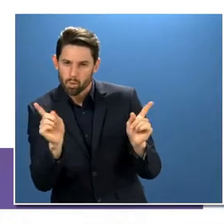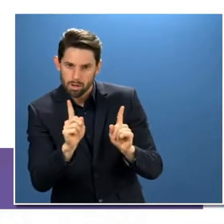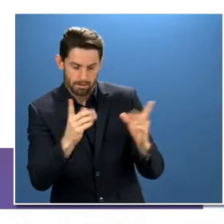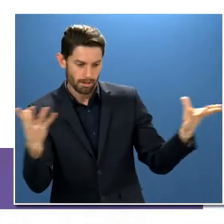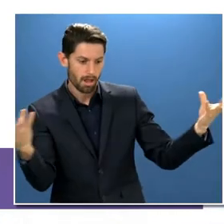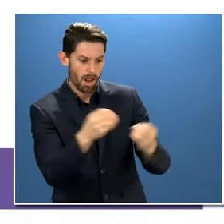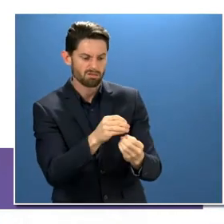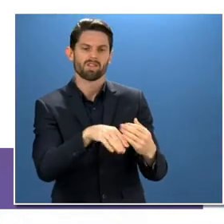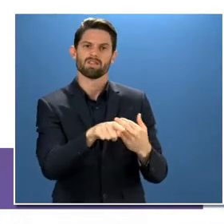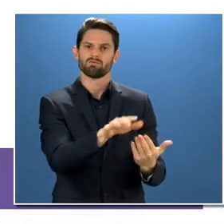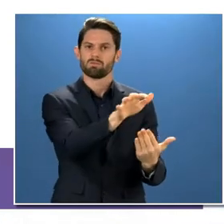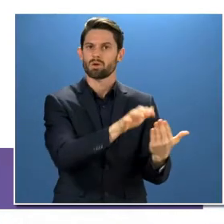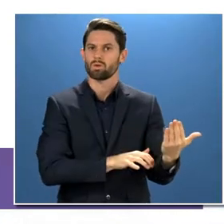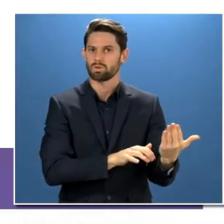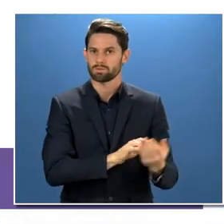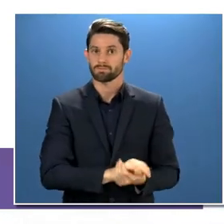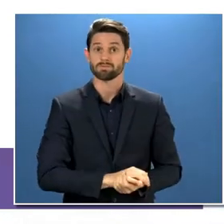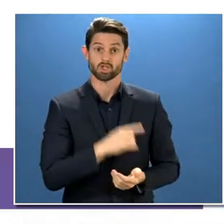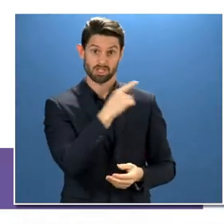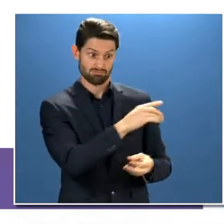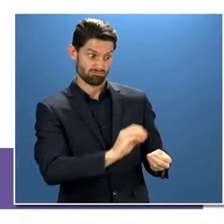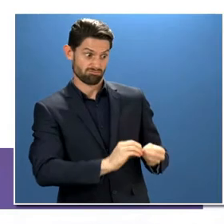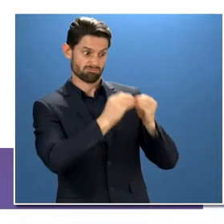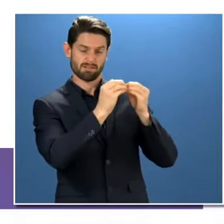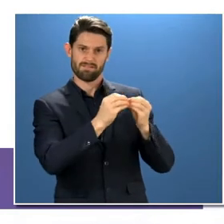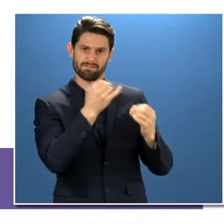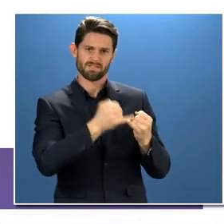And Commissioner Ryan came up with a number of very important recommendations